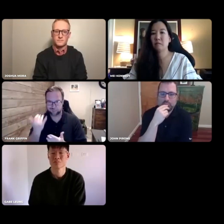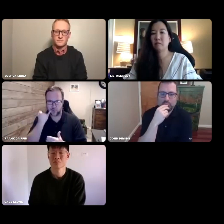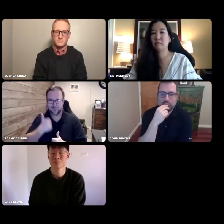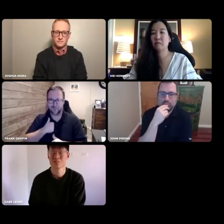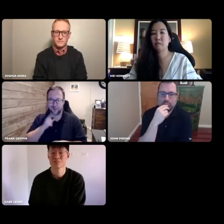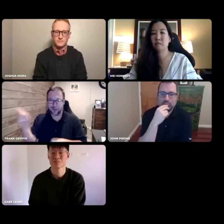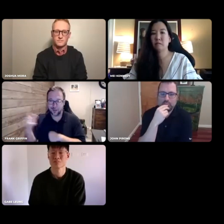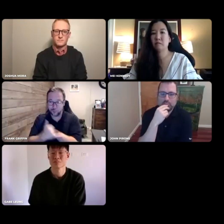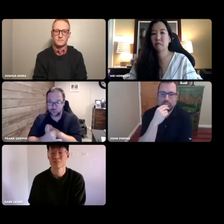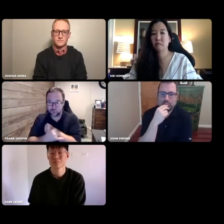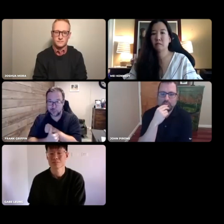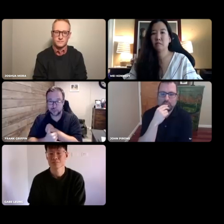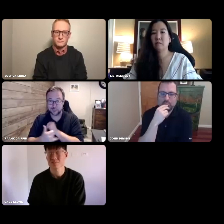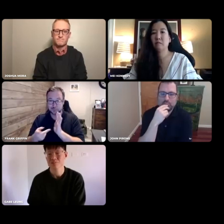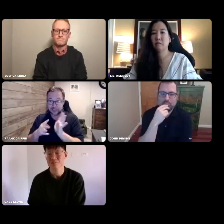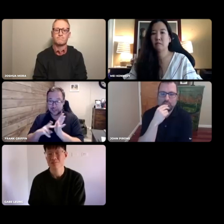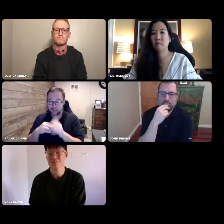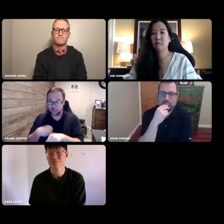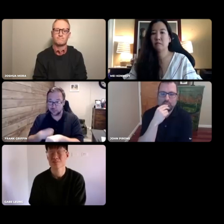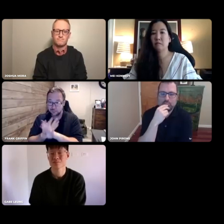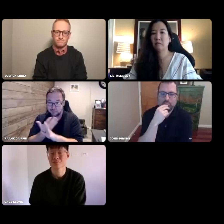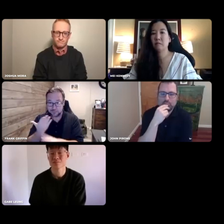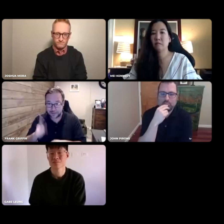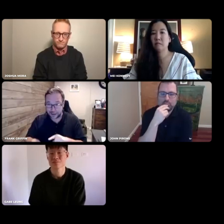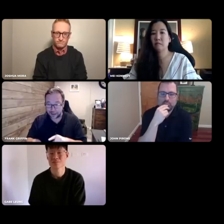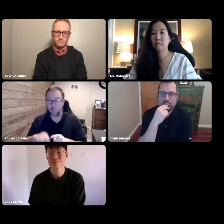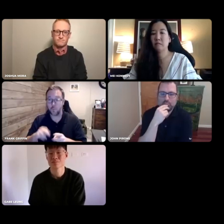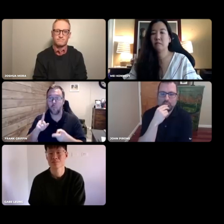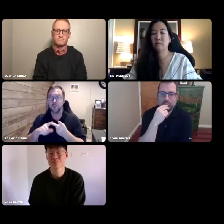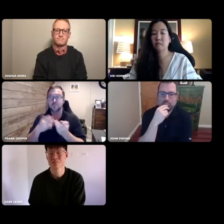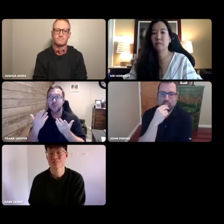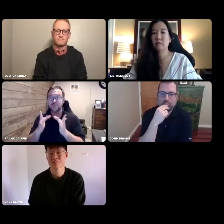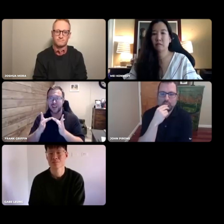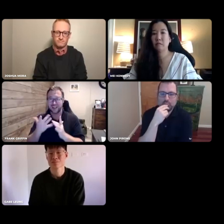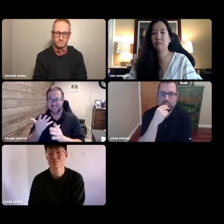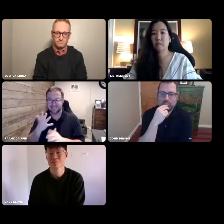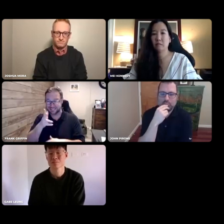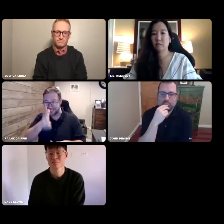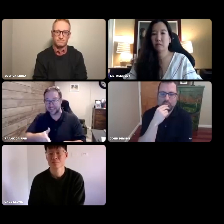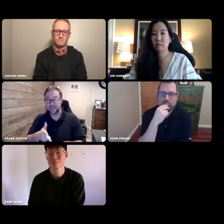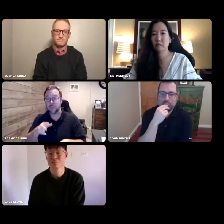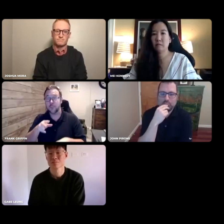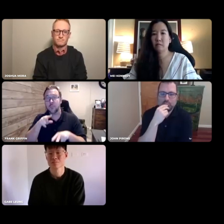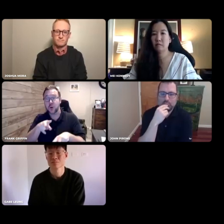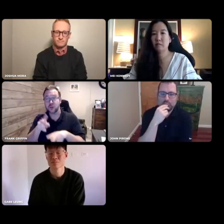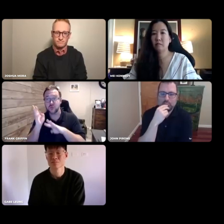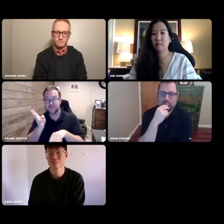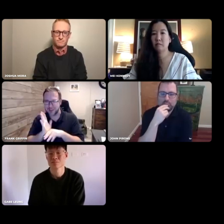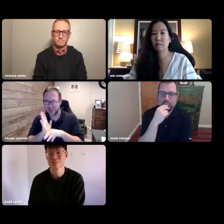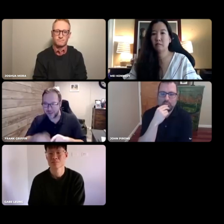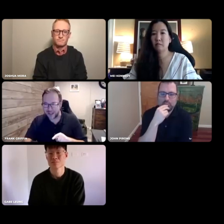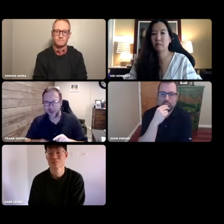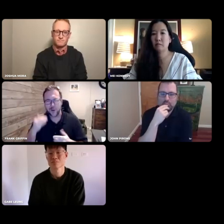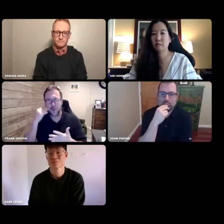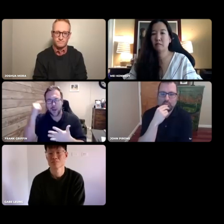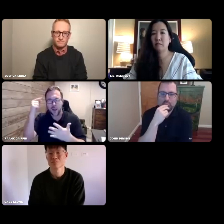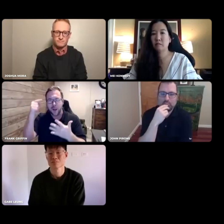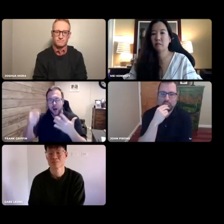Maybe they have NO internet access where they are way out in the country, or they have a very limited connection.